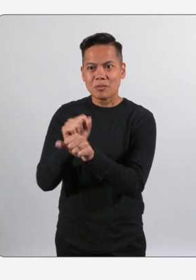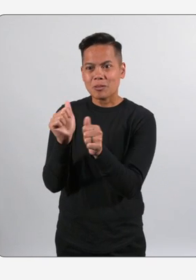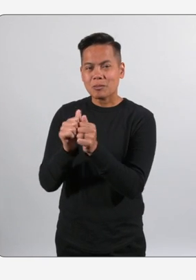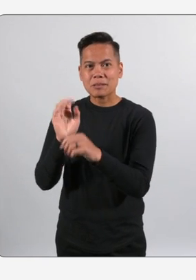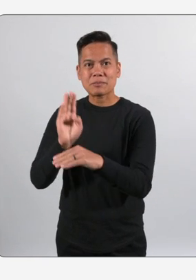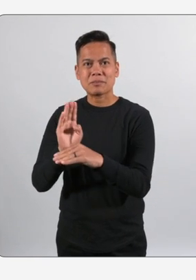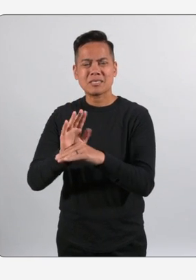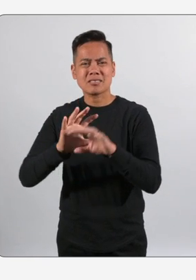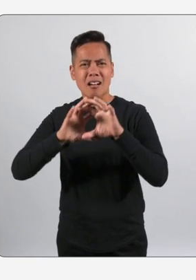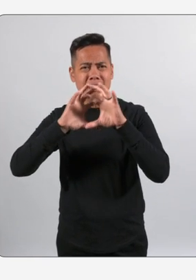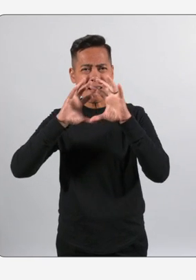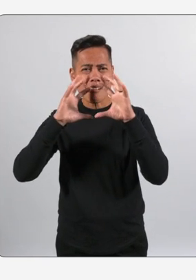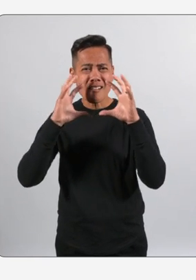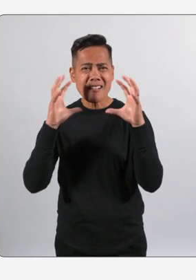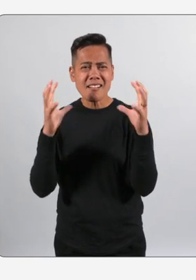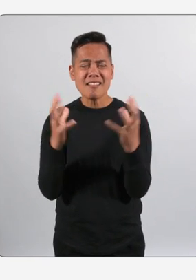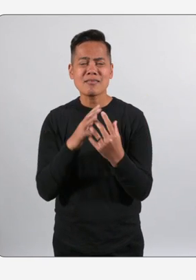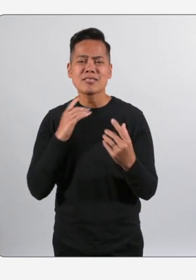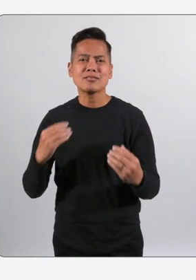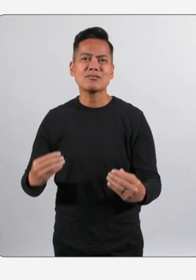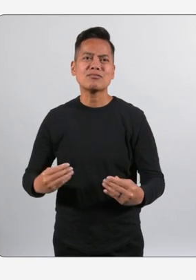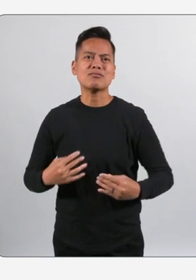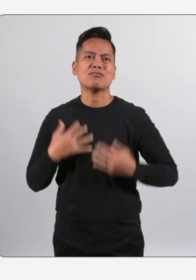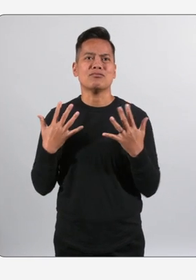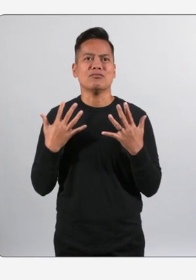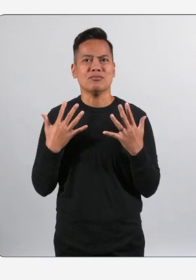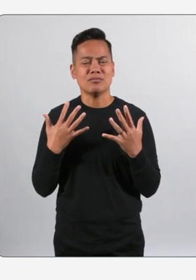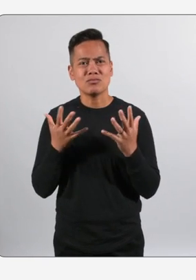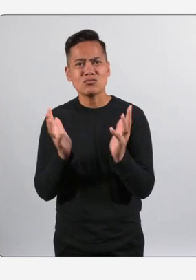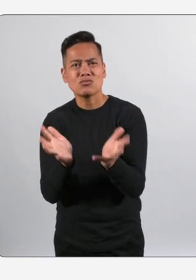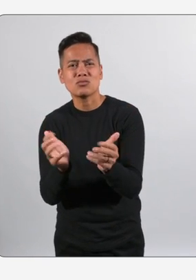I get so inspired when speaking to customers like Wheel the